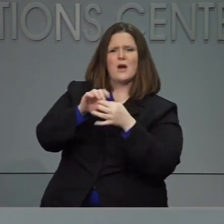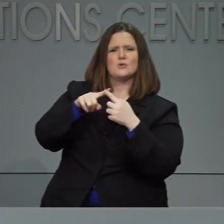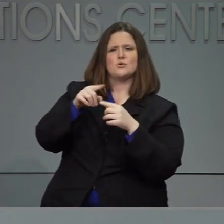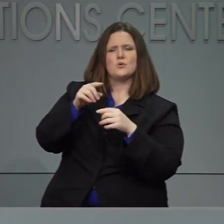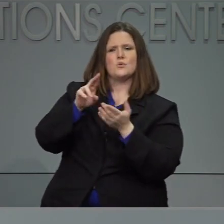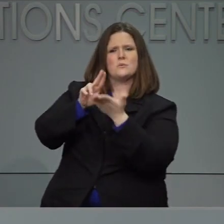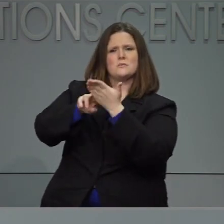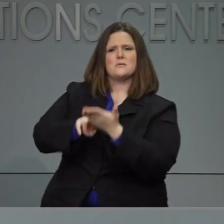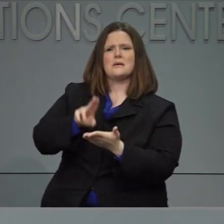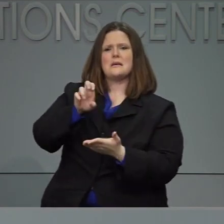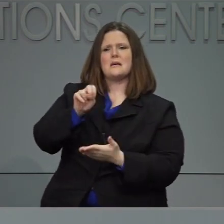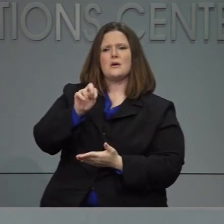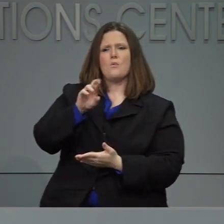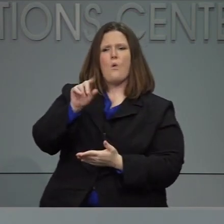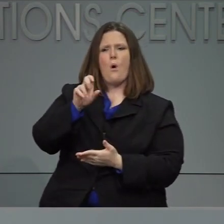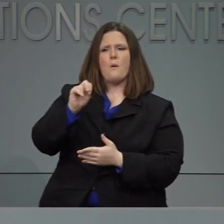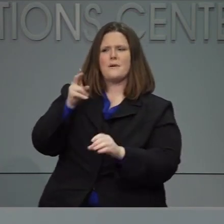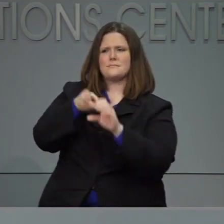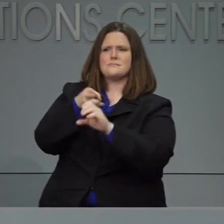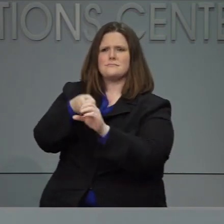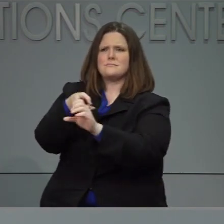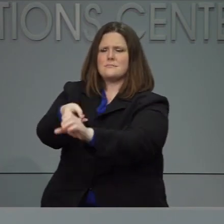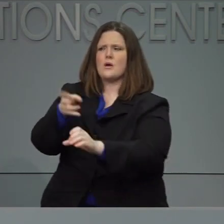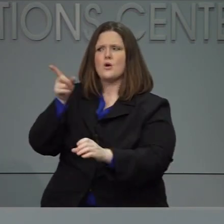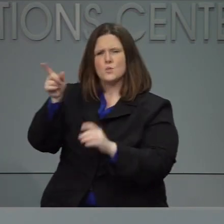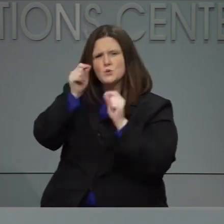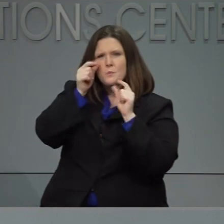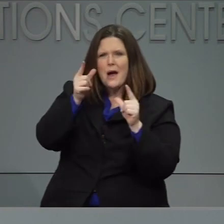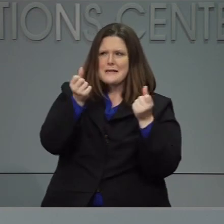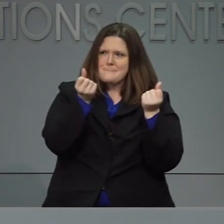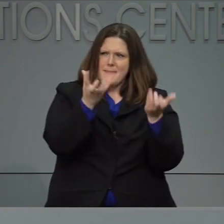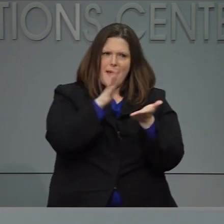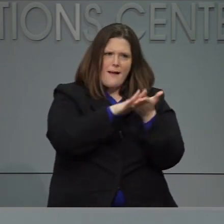WERE YOU SURPRISED TO SEE THEM SHUT DOWN SO QUICKLY.